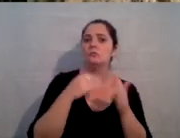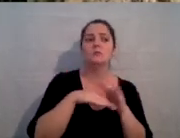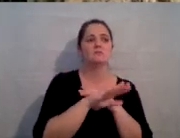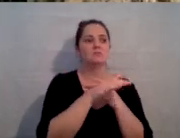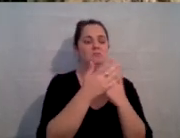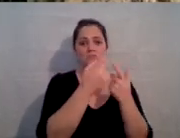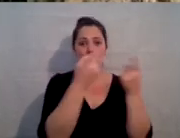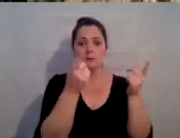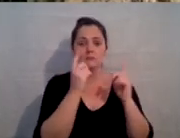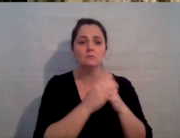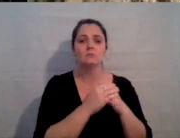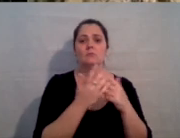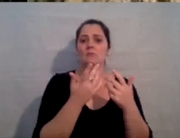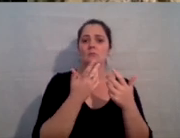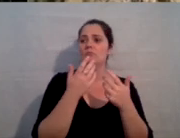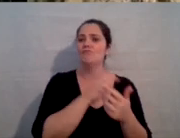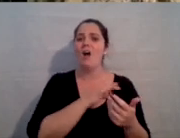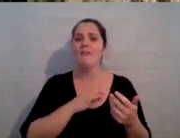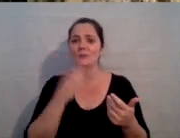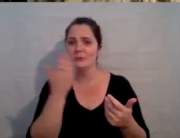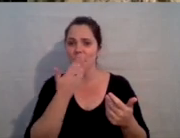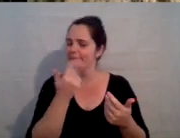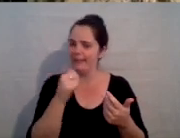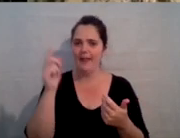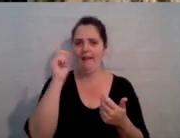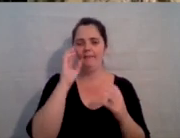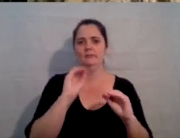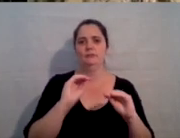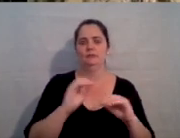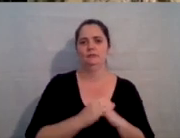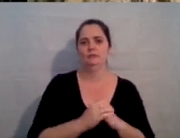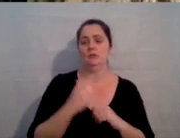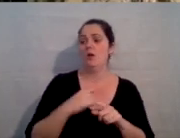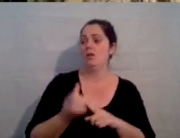You know, in the the time period that we're talking about in the 19th century, there was a big difference between Britain and France